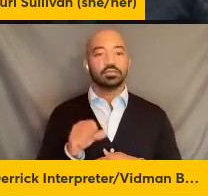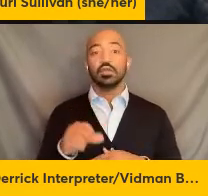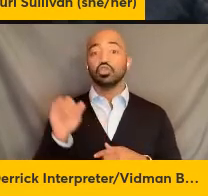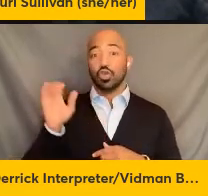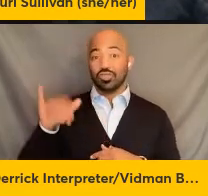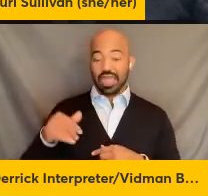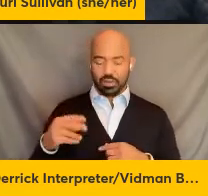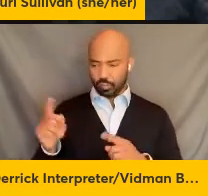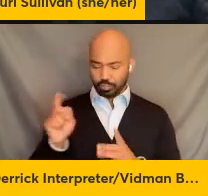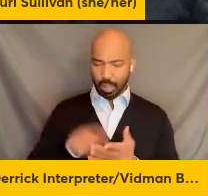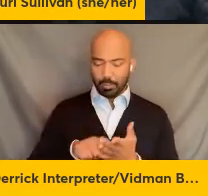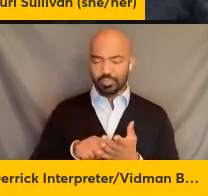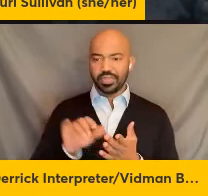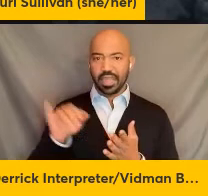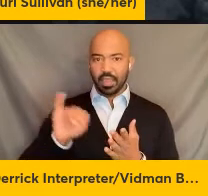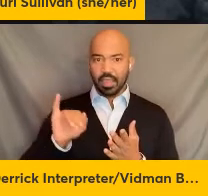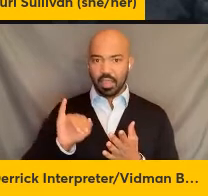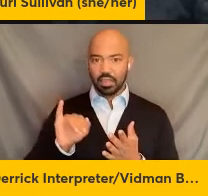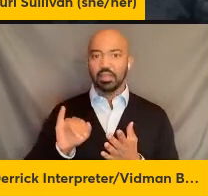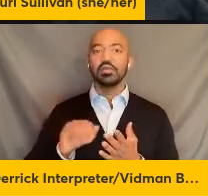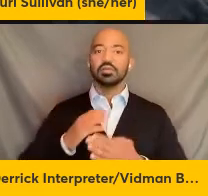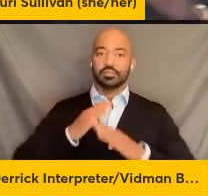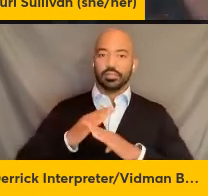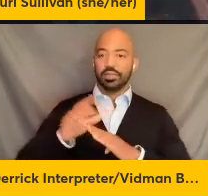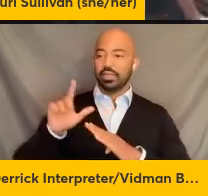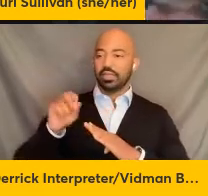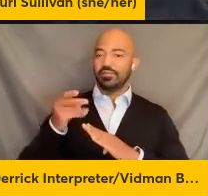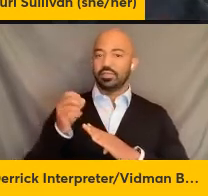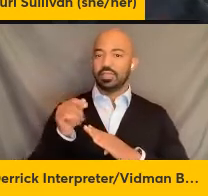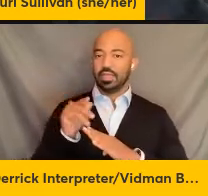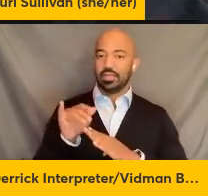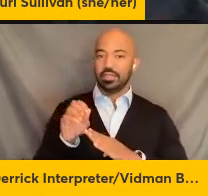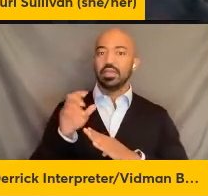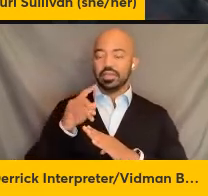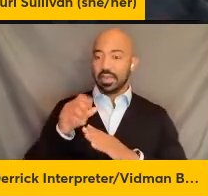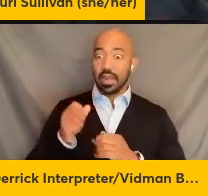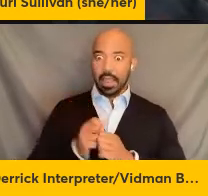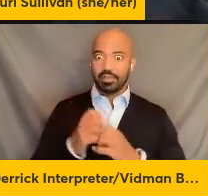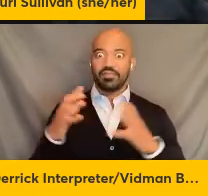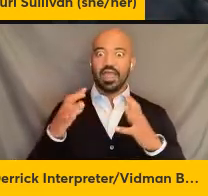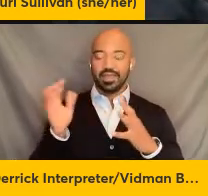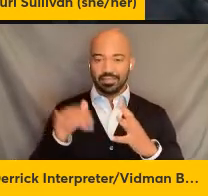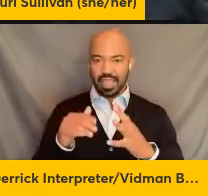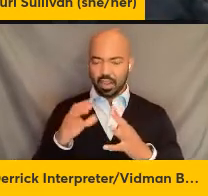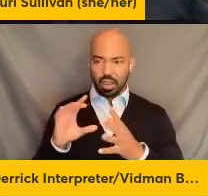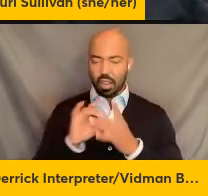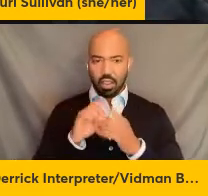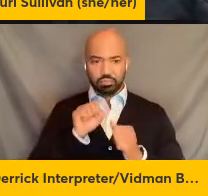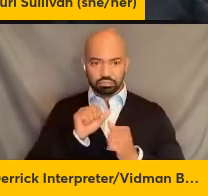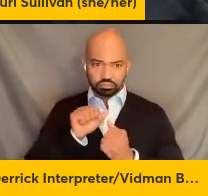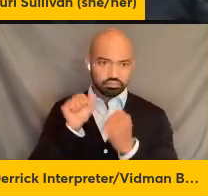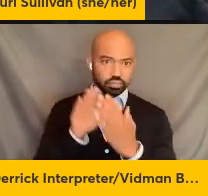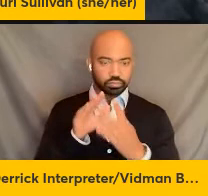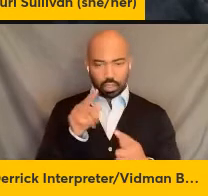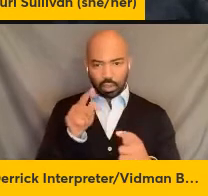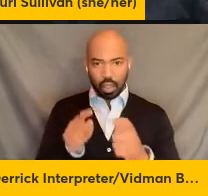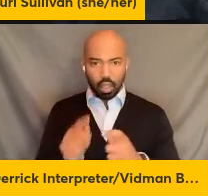infection, tissue resident lymphocytes then amplify this detection to coordinate an epithelial remodeling response with